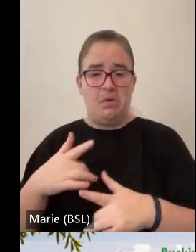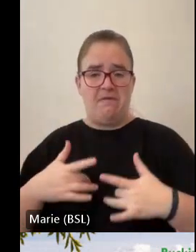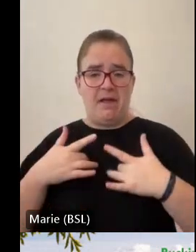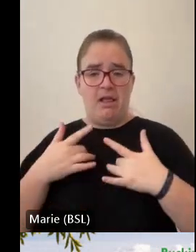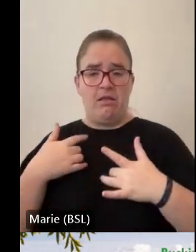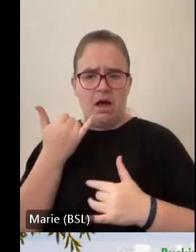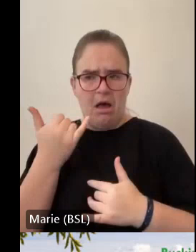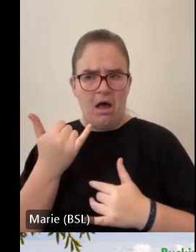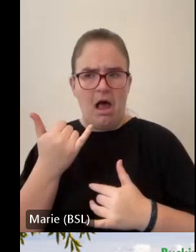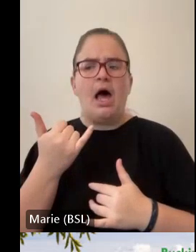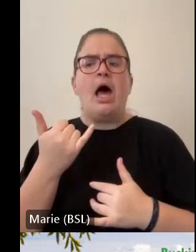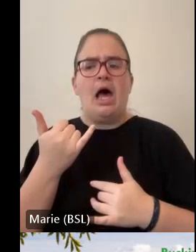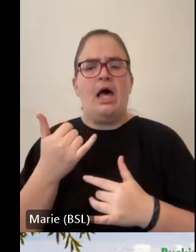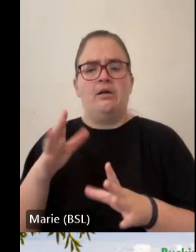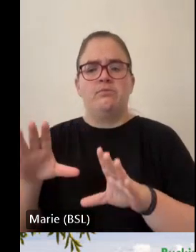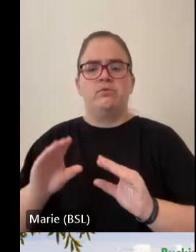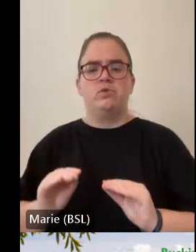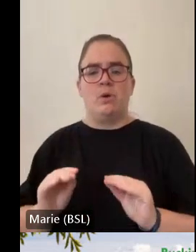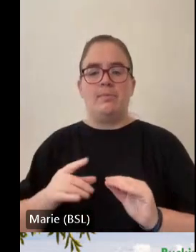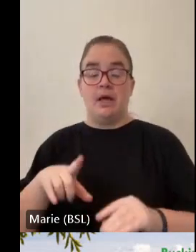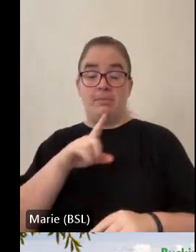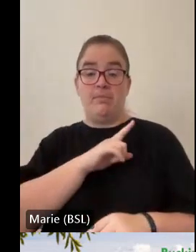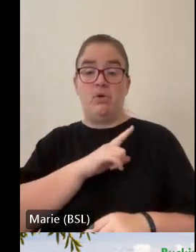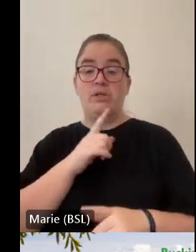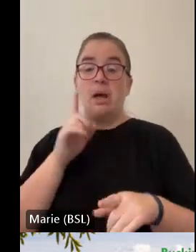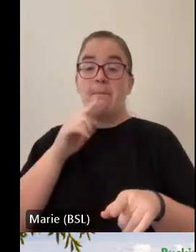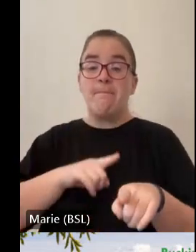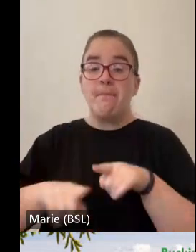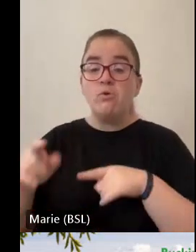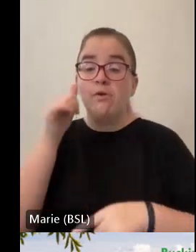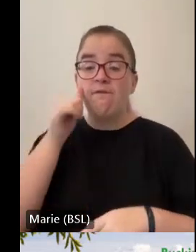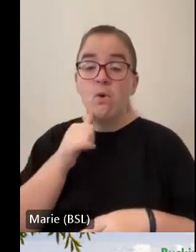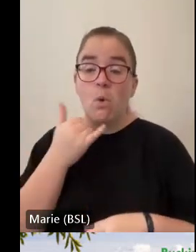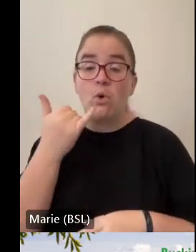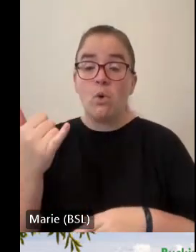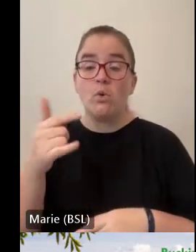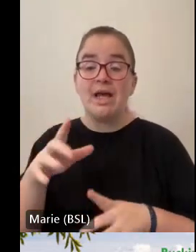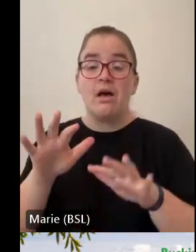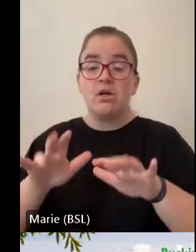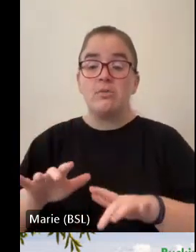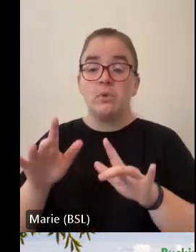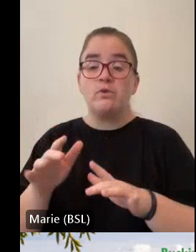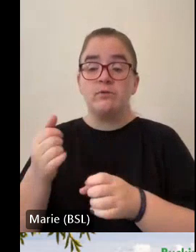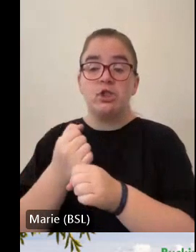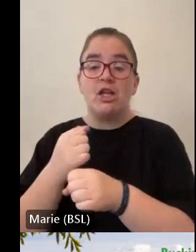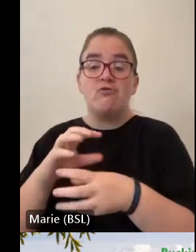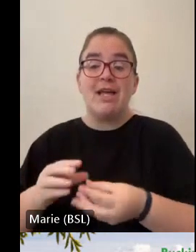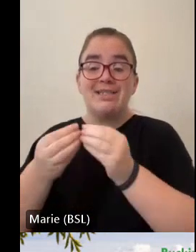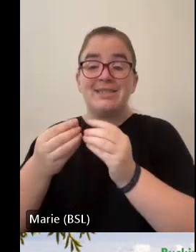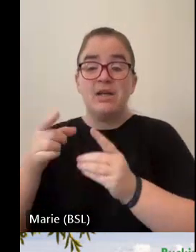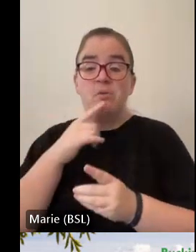And because most calls are computer generated and they don't have anybody's sort of sitting there with a finger to